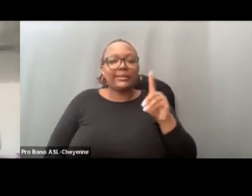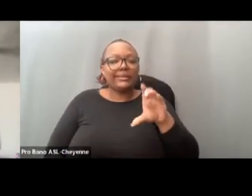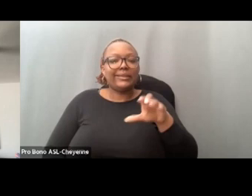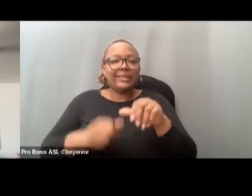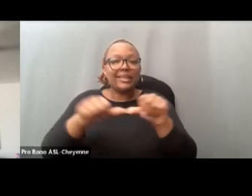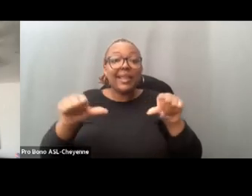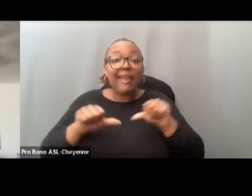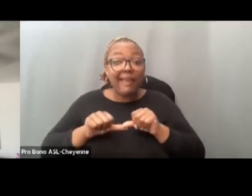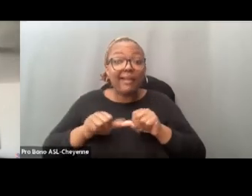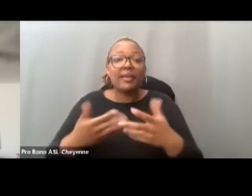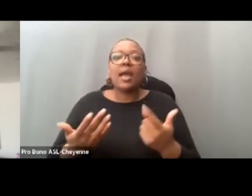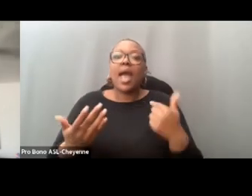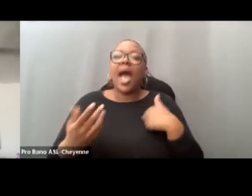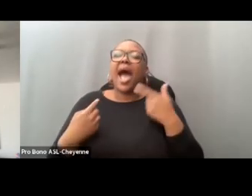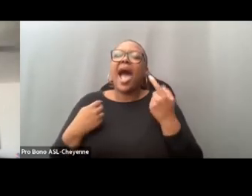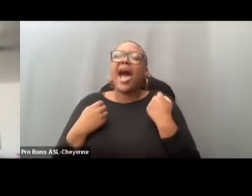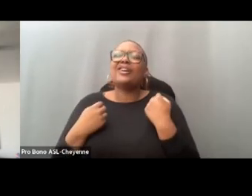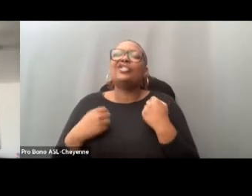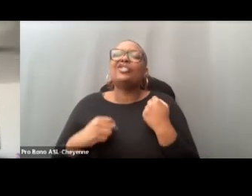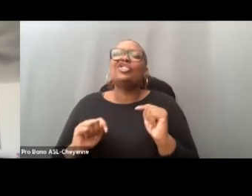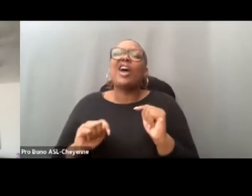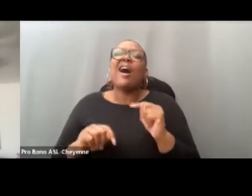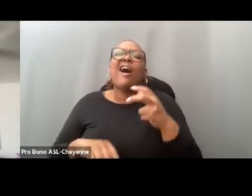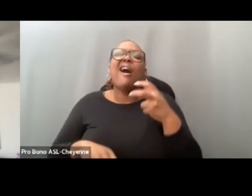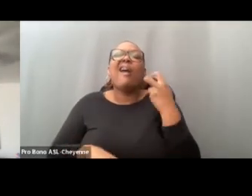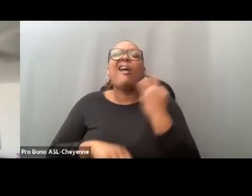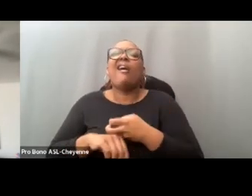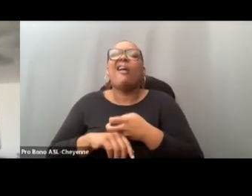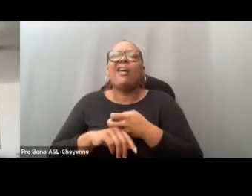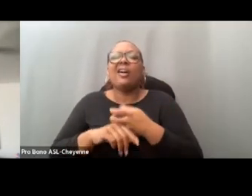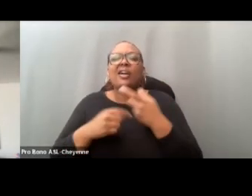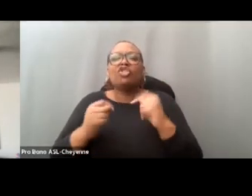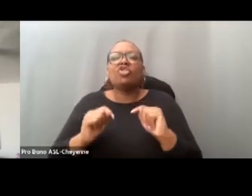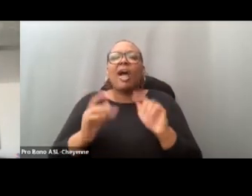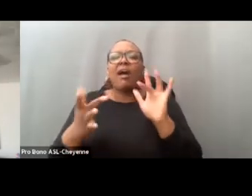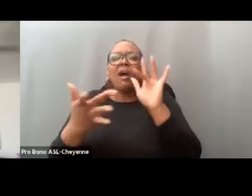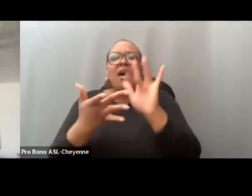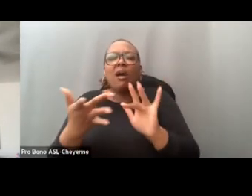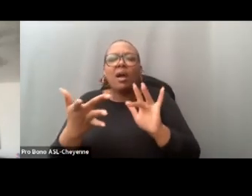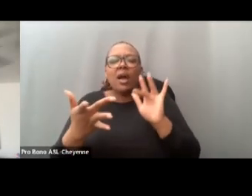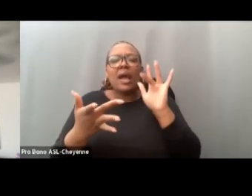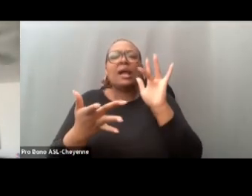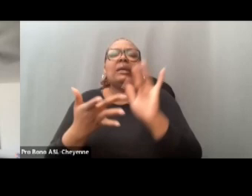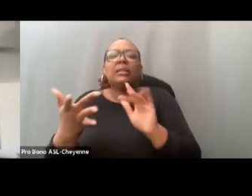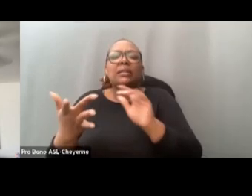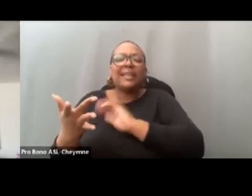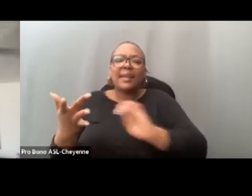I tried so hard to reach the embassy of that country,